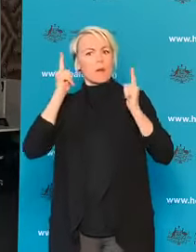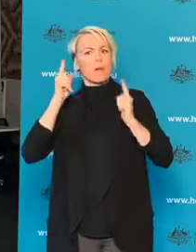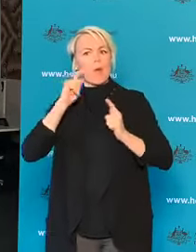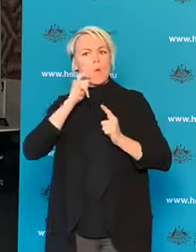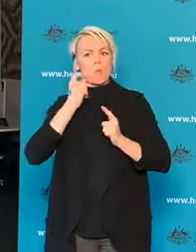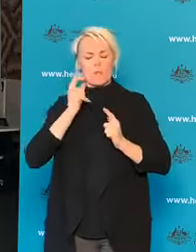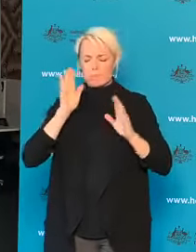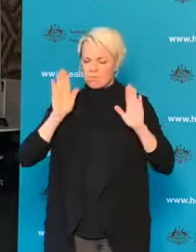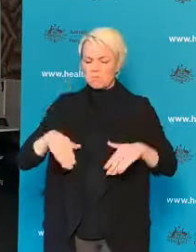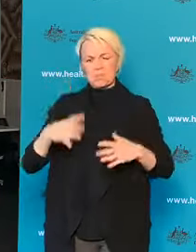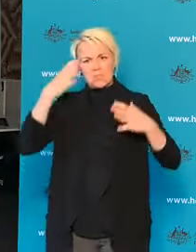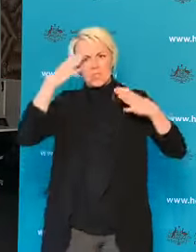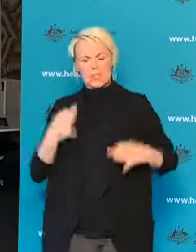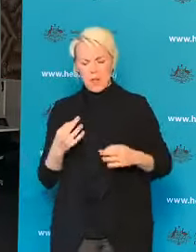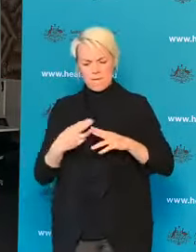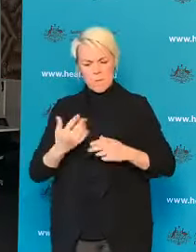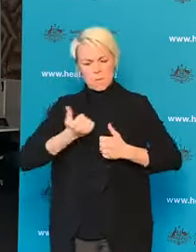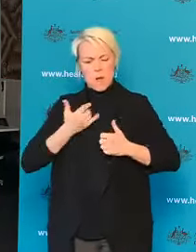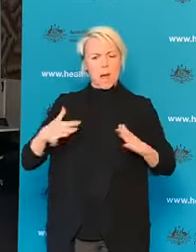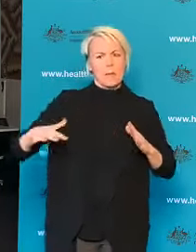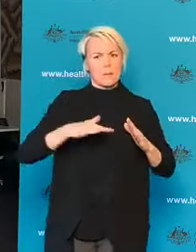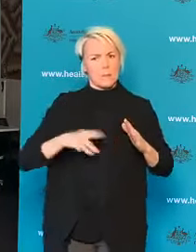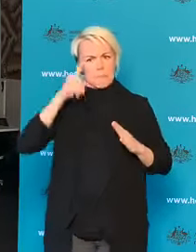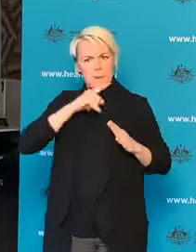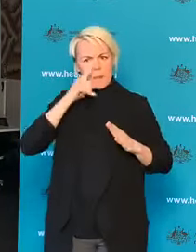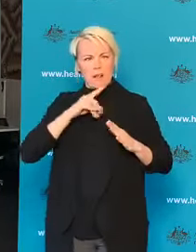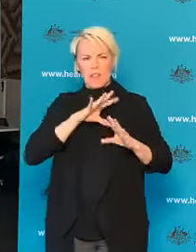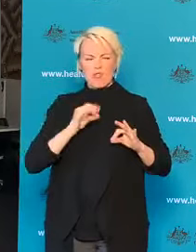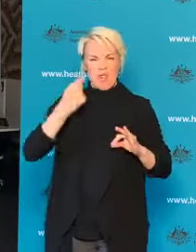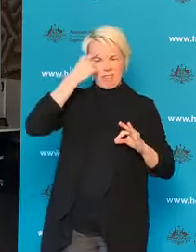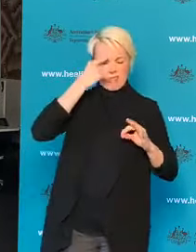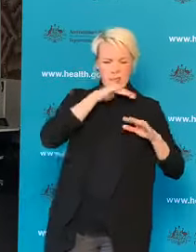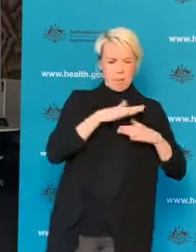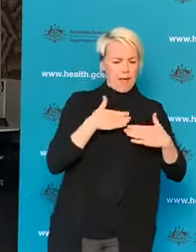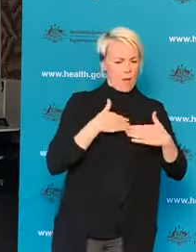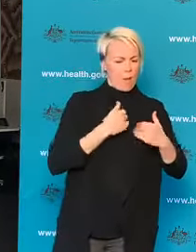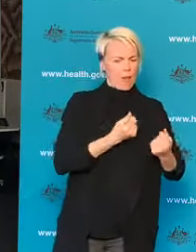And would you like to see them more forth coming with what that advice,